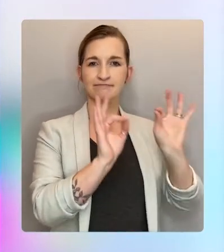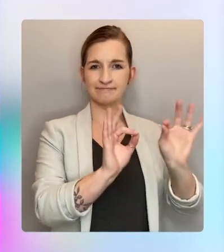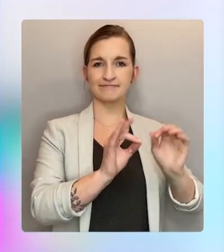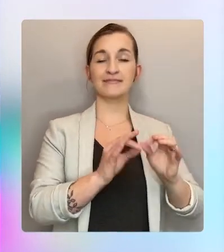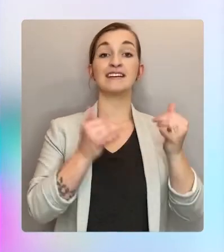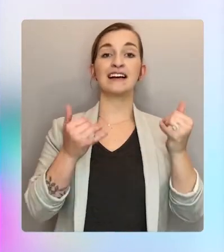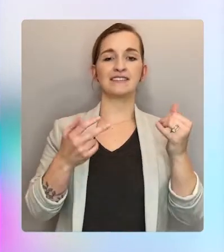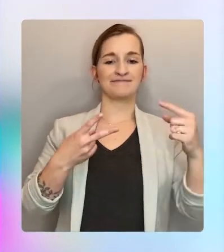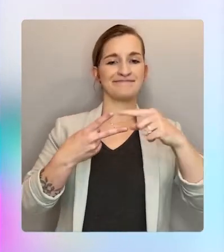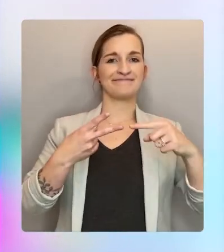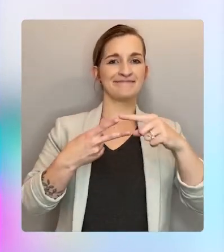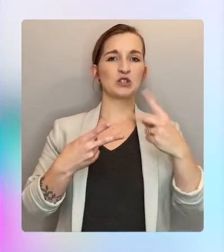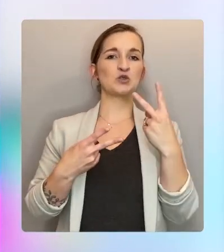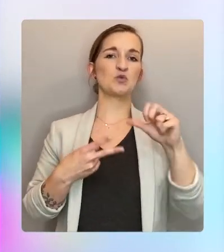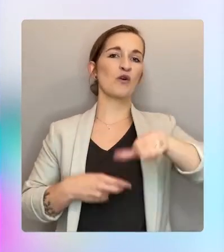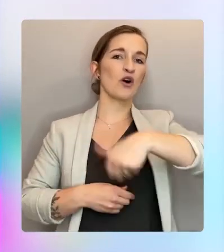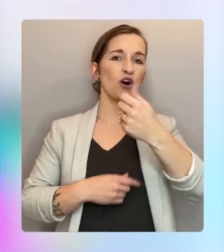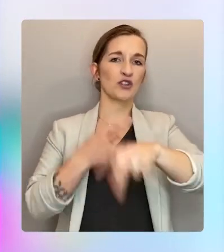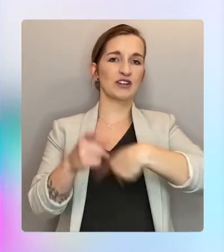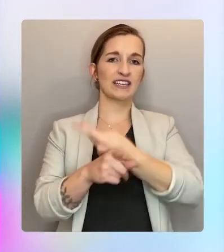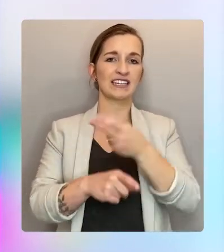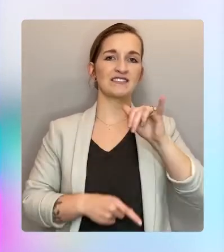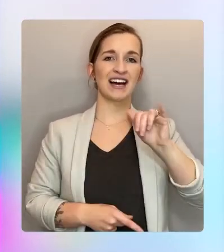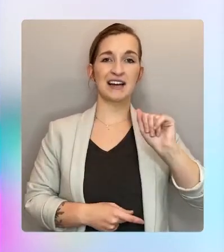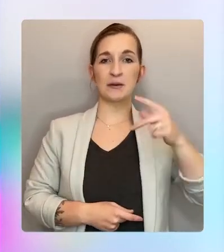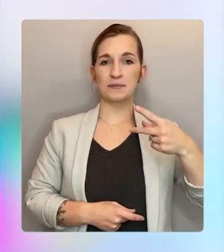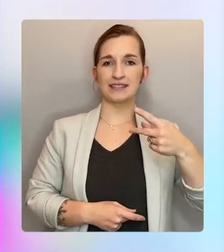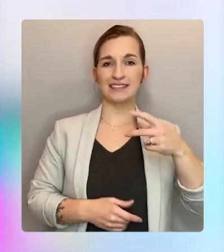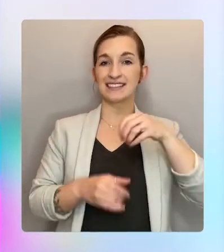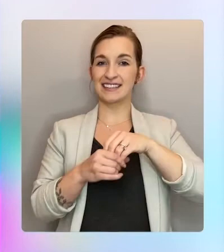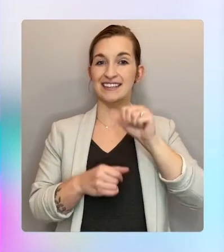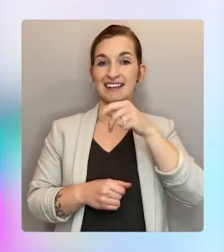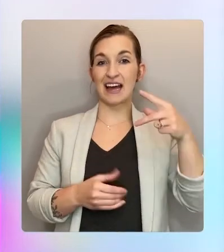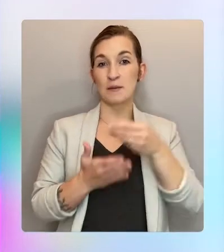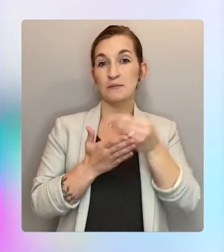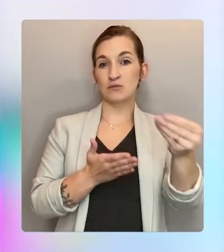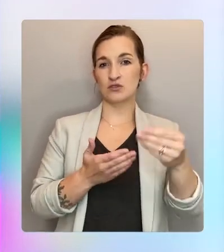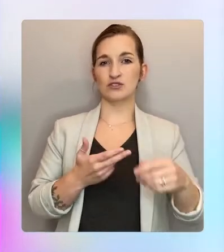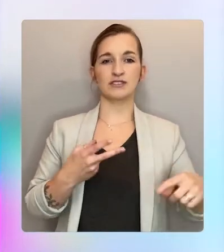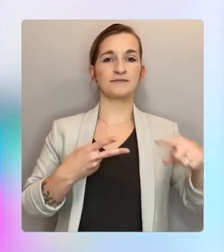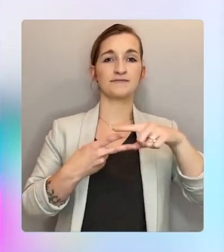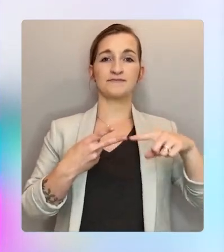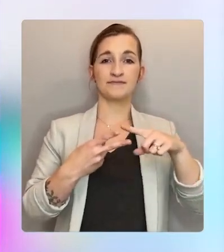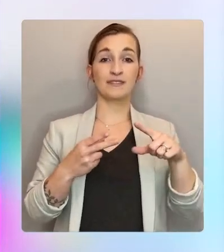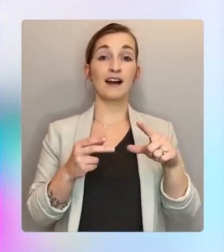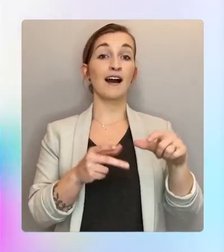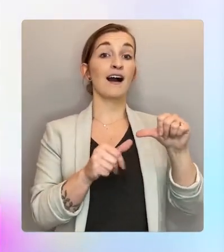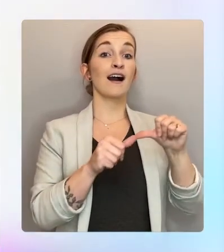there are two other types of in-app purchases to consider: consumables and durables.